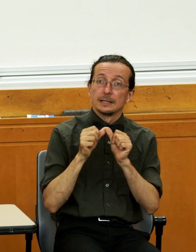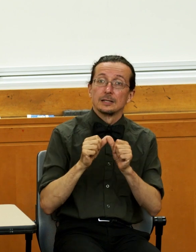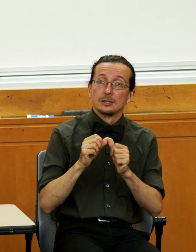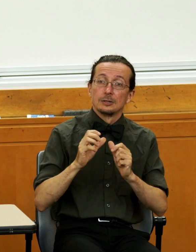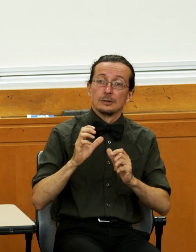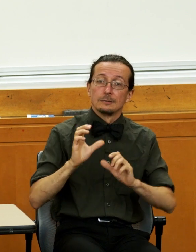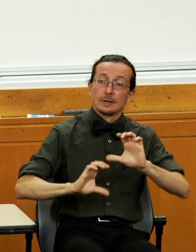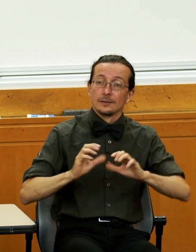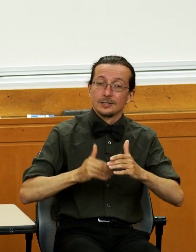Yes!